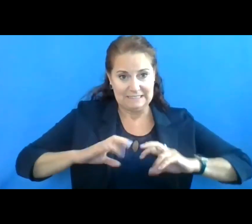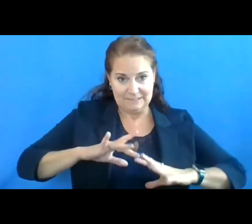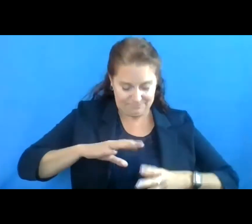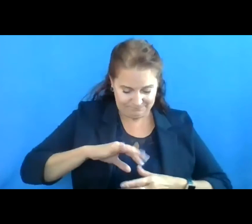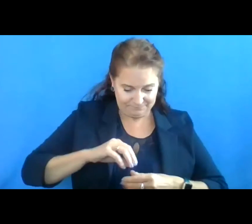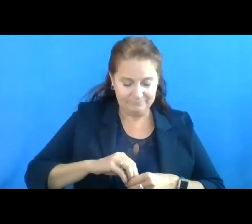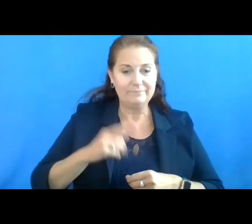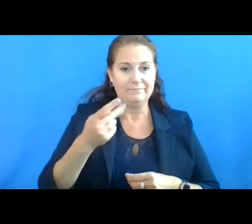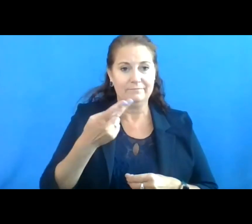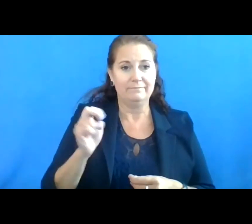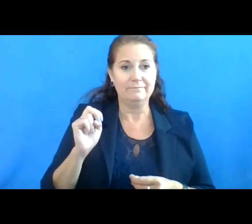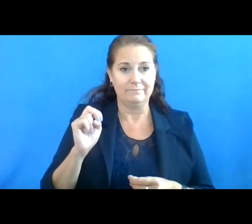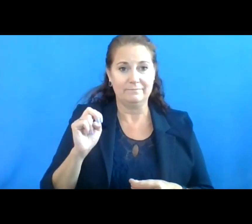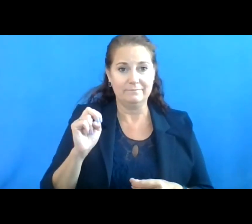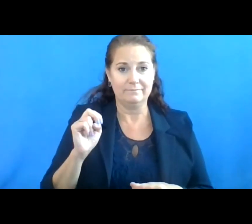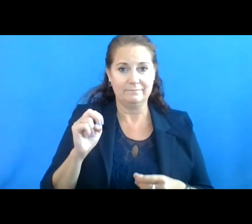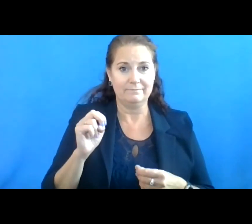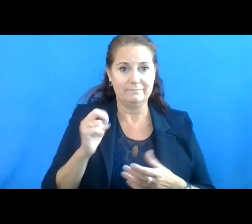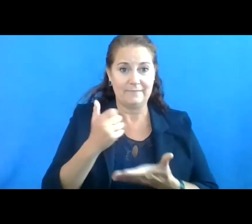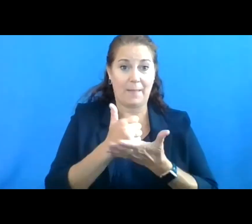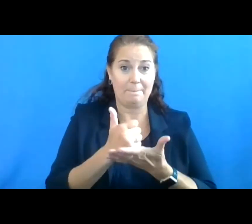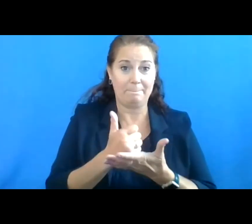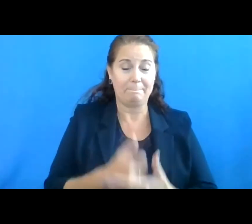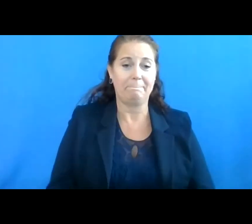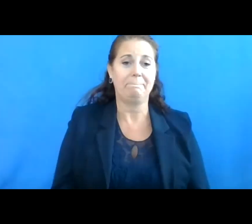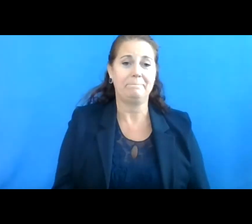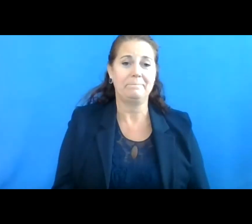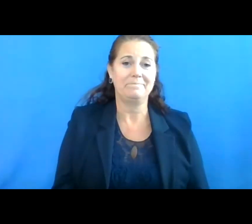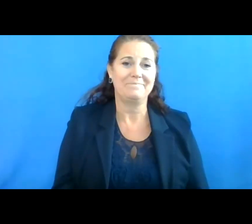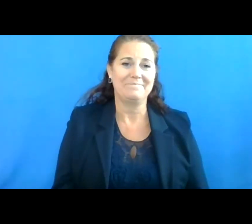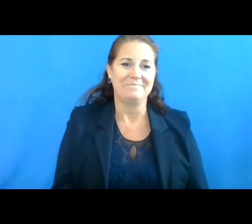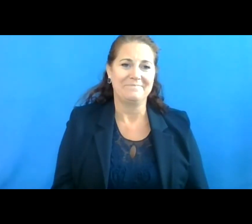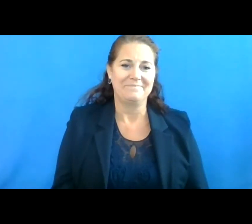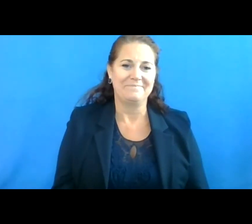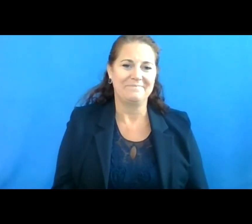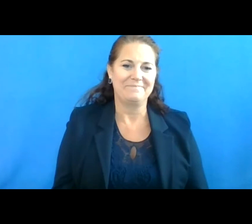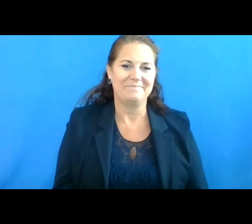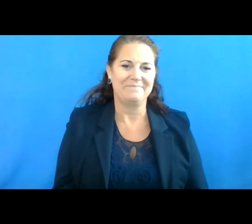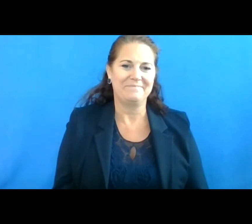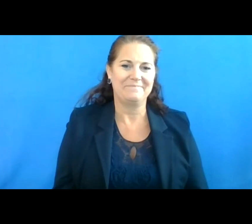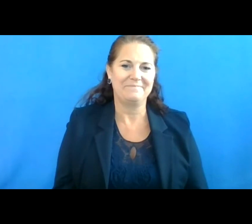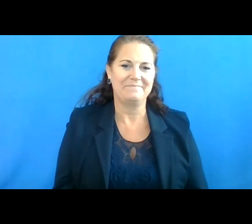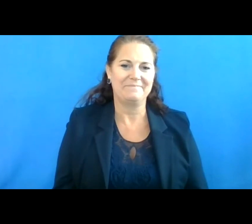the the hell.